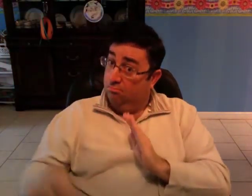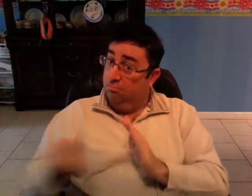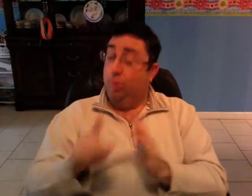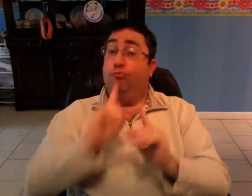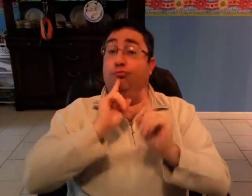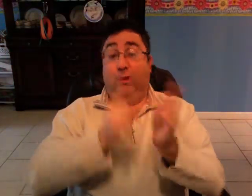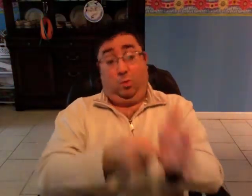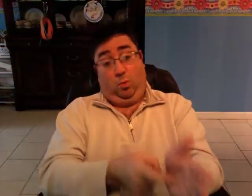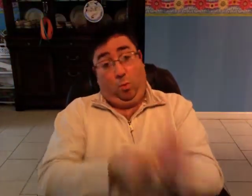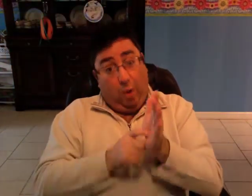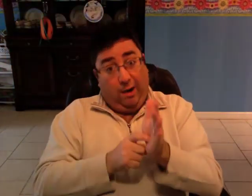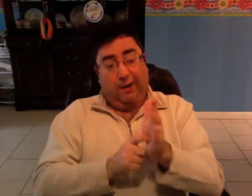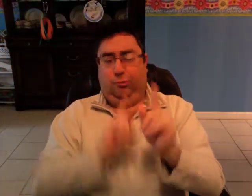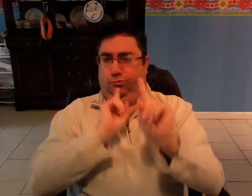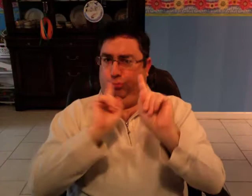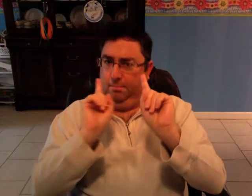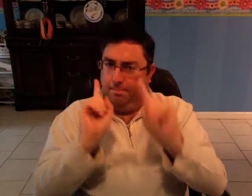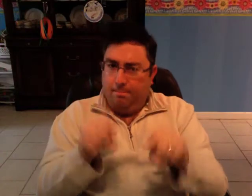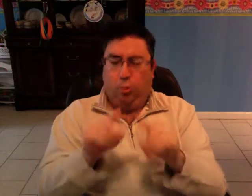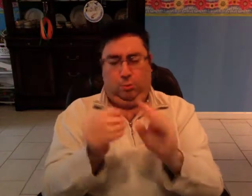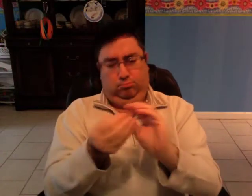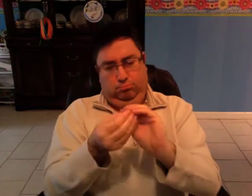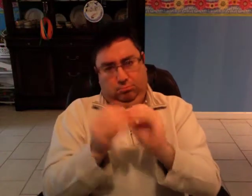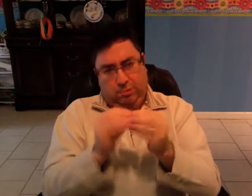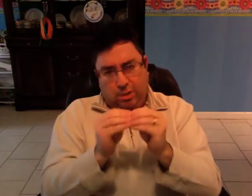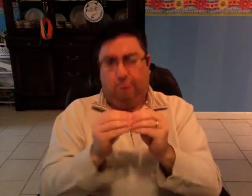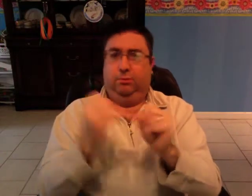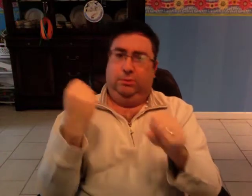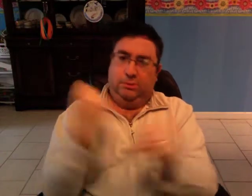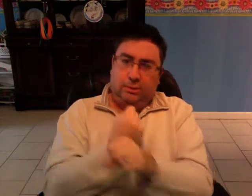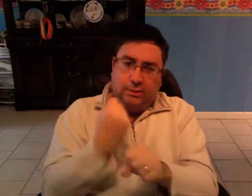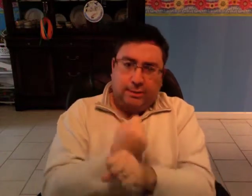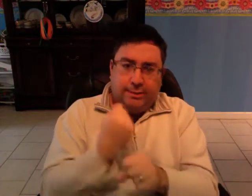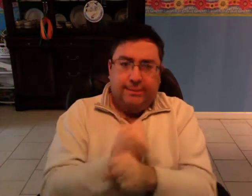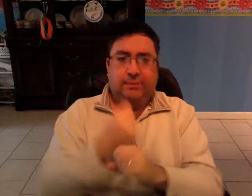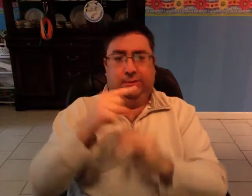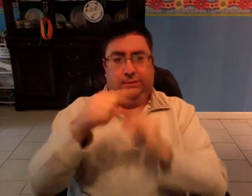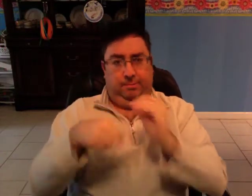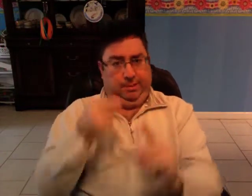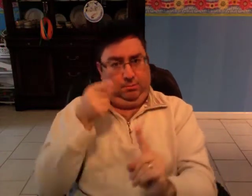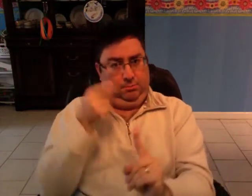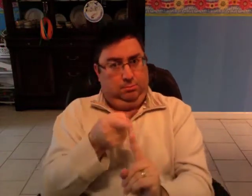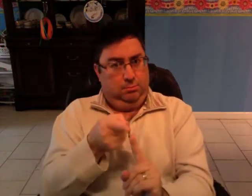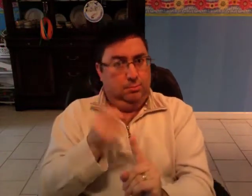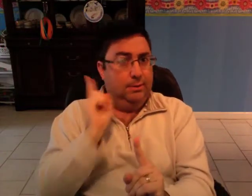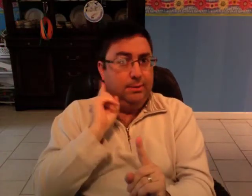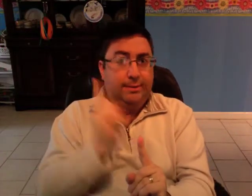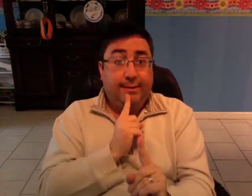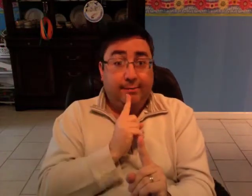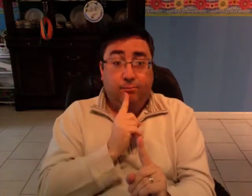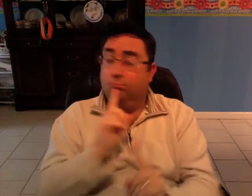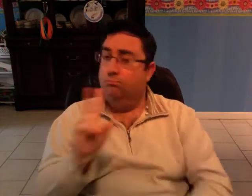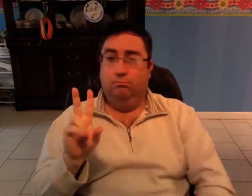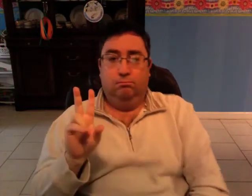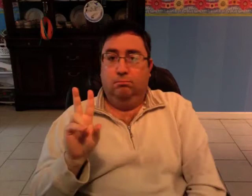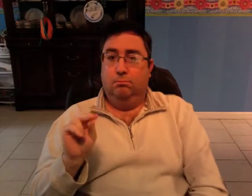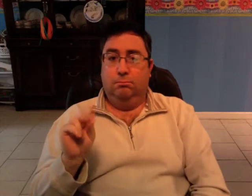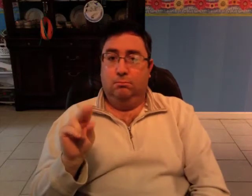are NOT required to provide statistics on their disaggregated Deaf population.